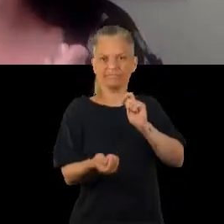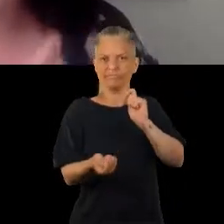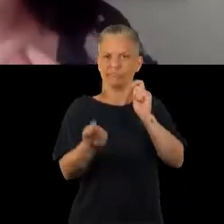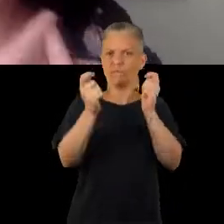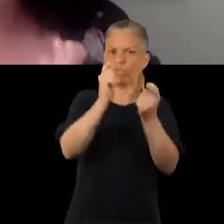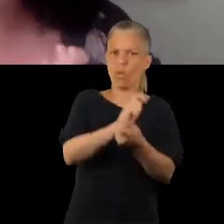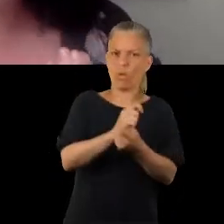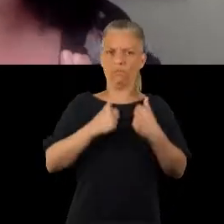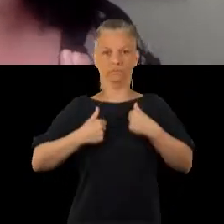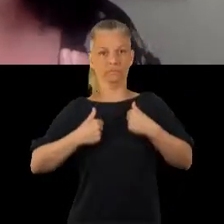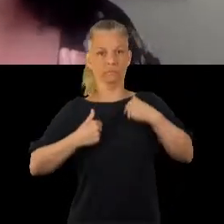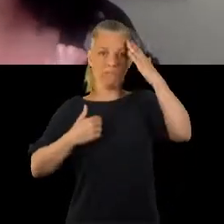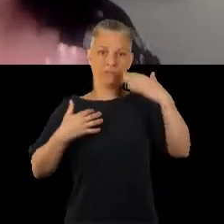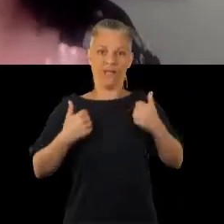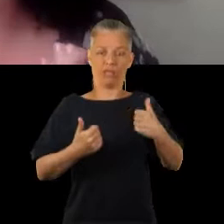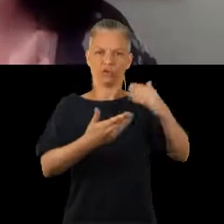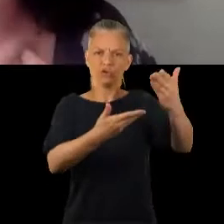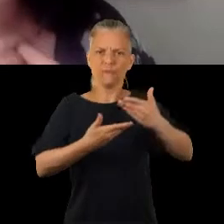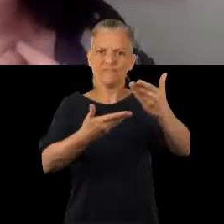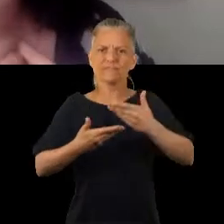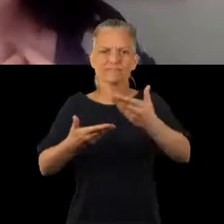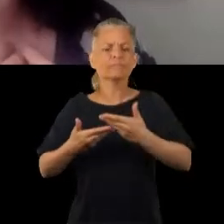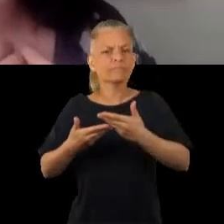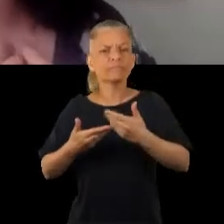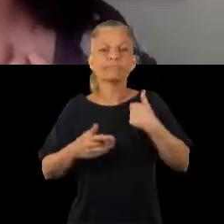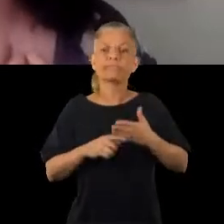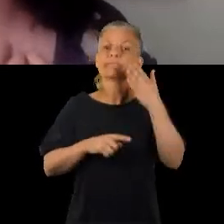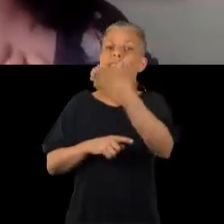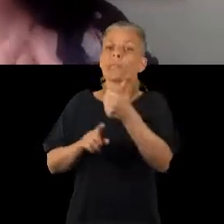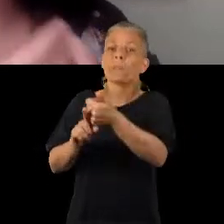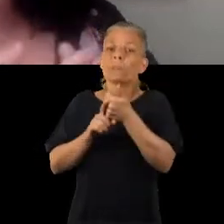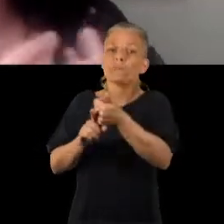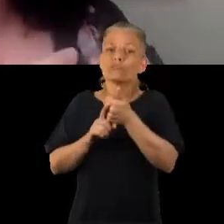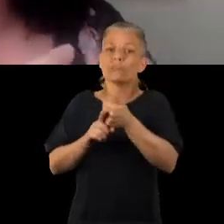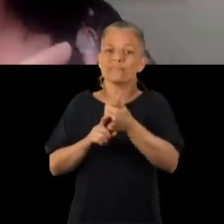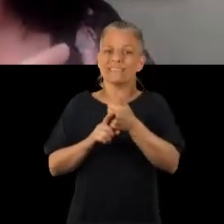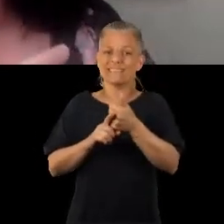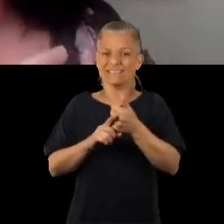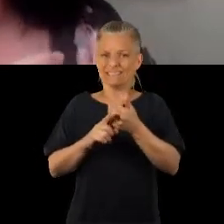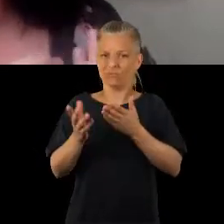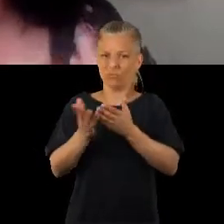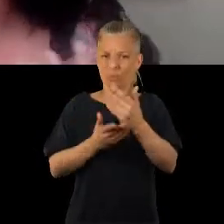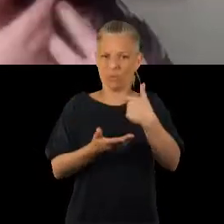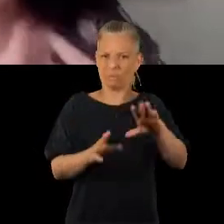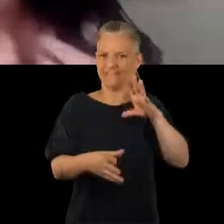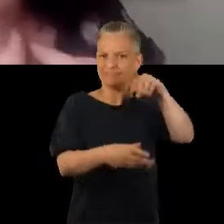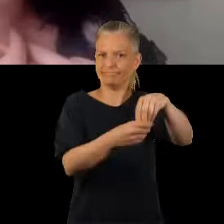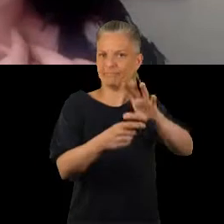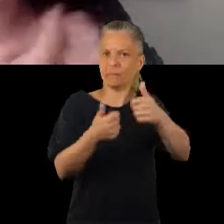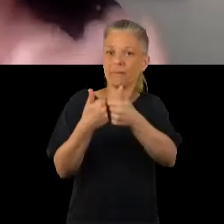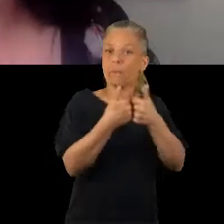I was looking for different things, I wasn’t necessarily relying on my expectations of what